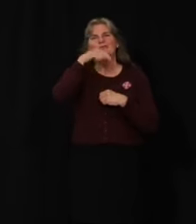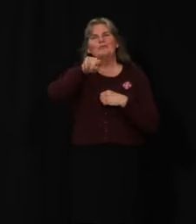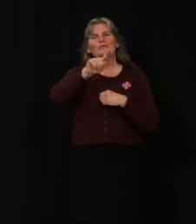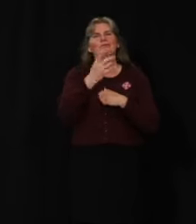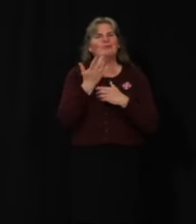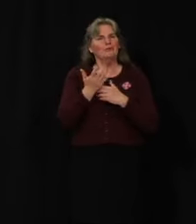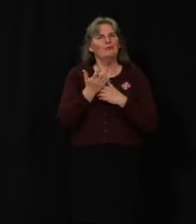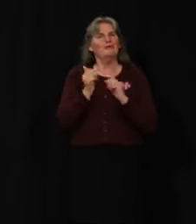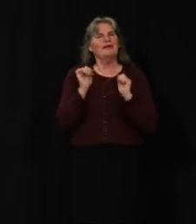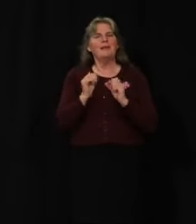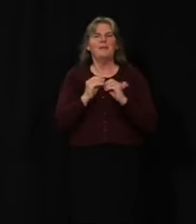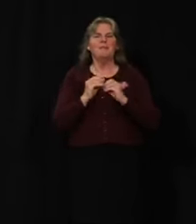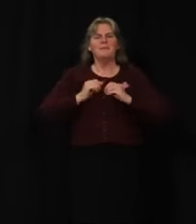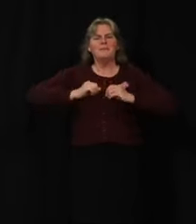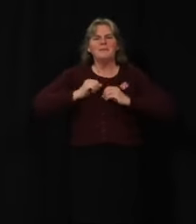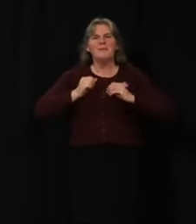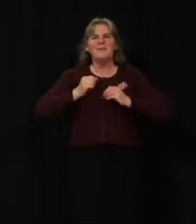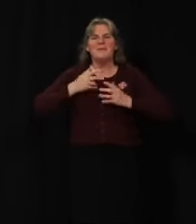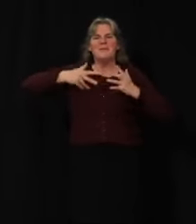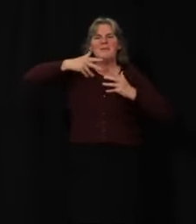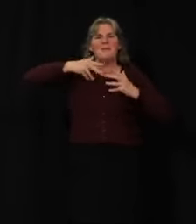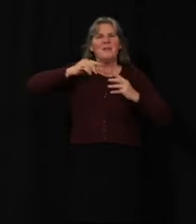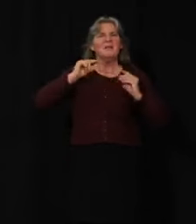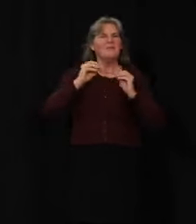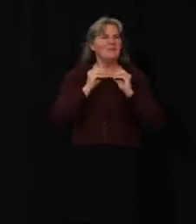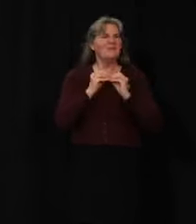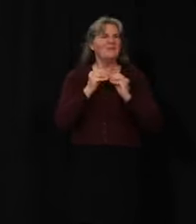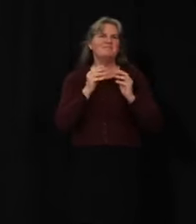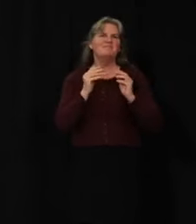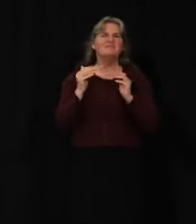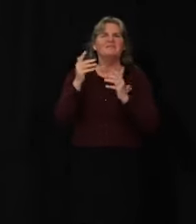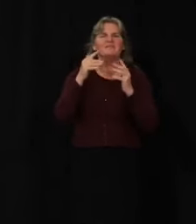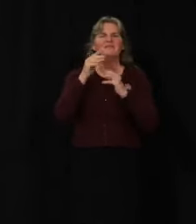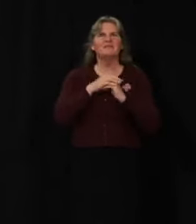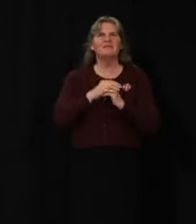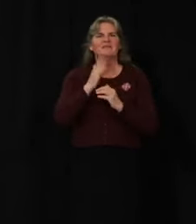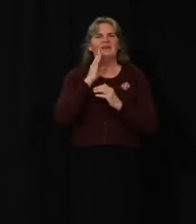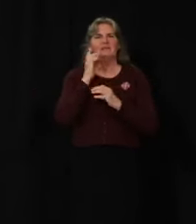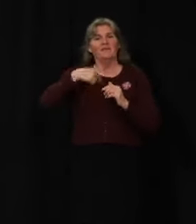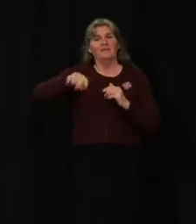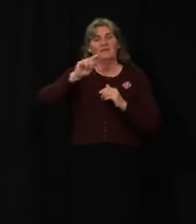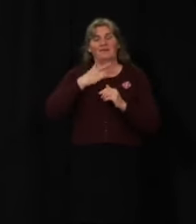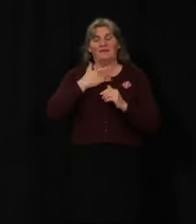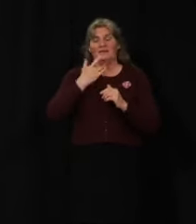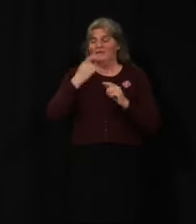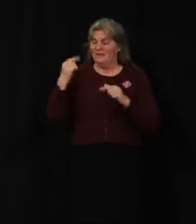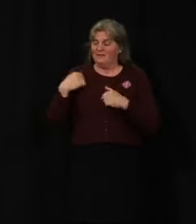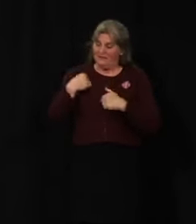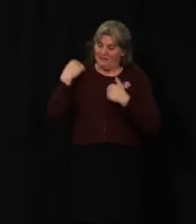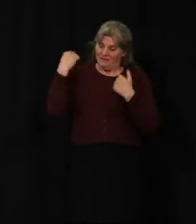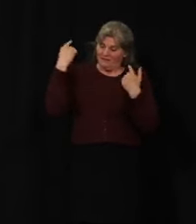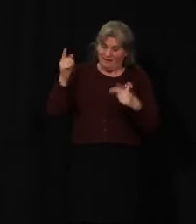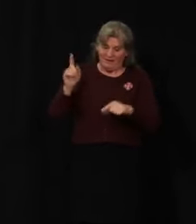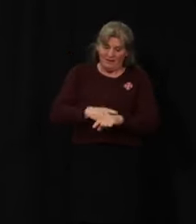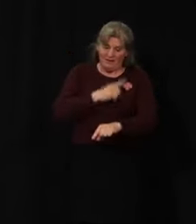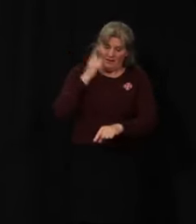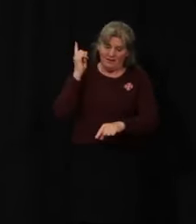able to move amongst Yukoners. While it feels like we have been